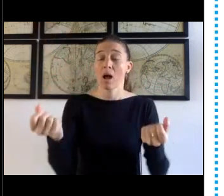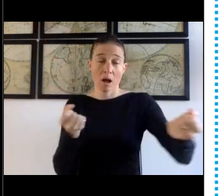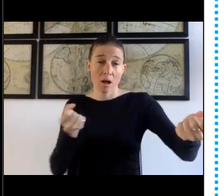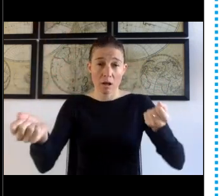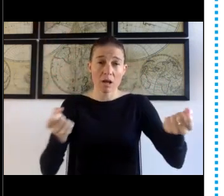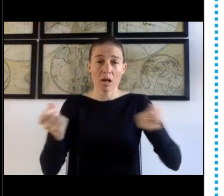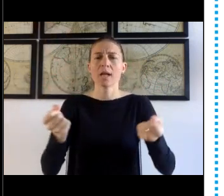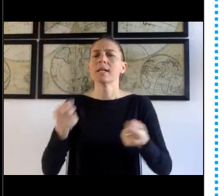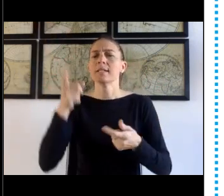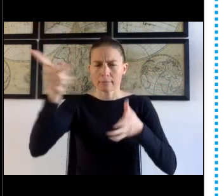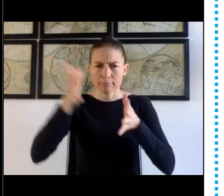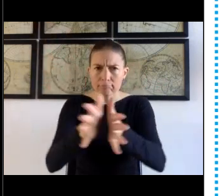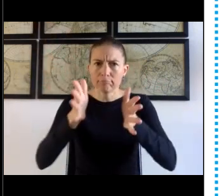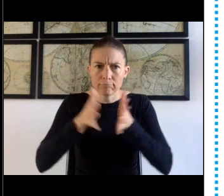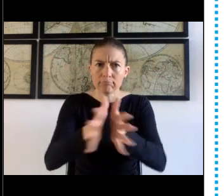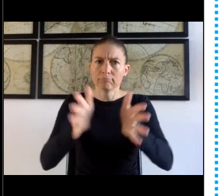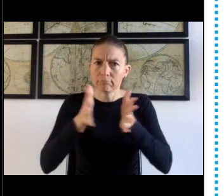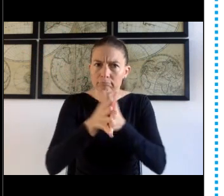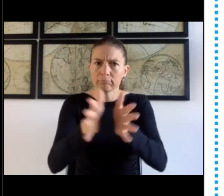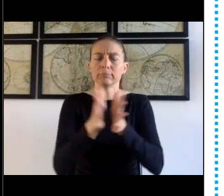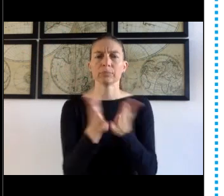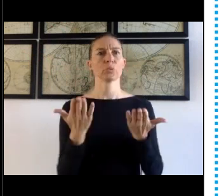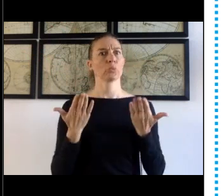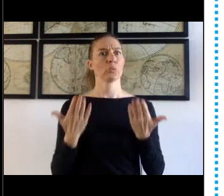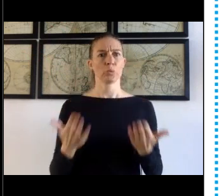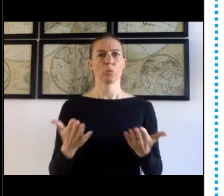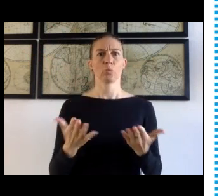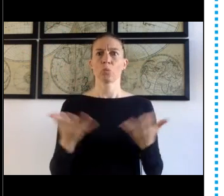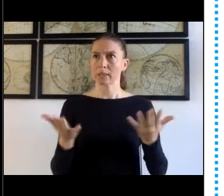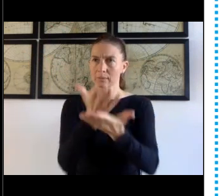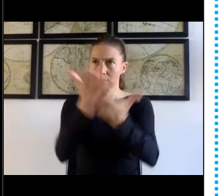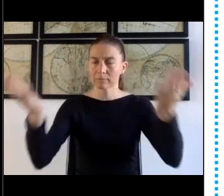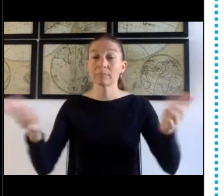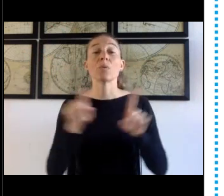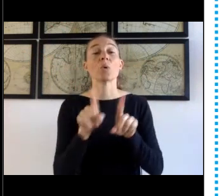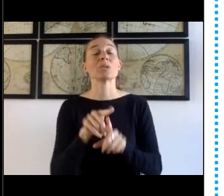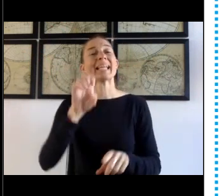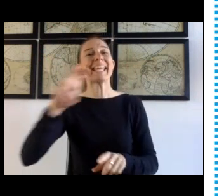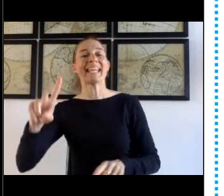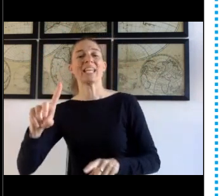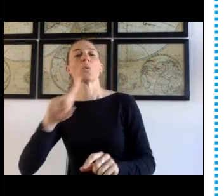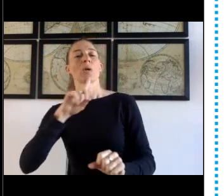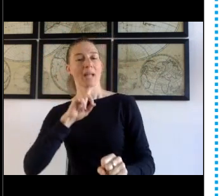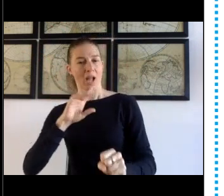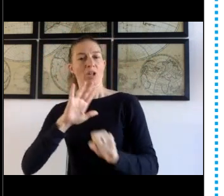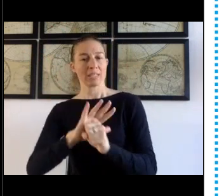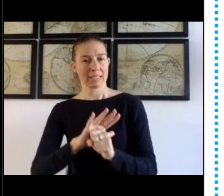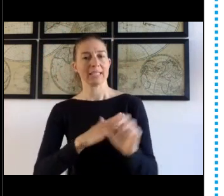He'll explain what and how the EU guarantees the rights of persons with disabilities when travelling.